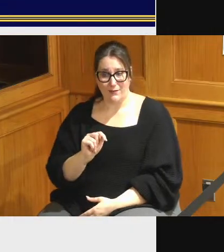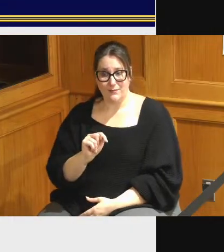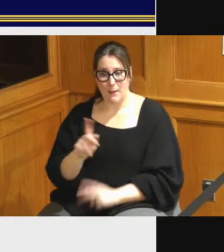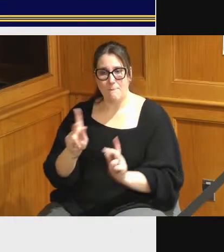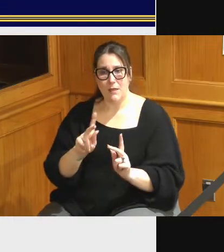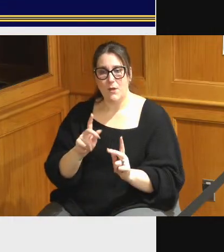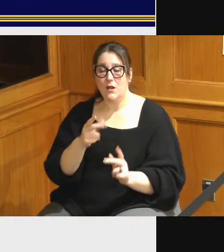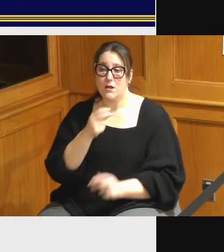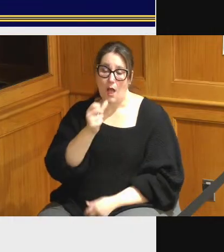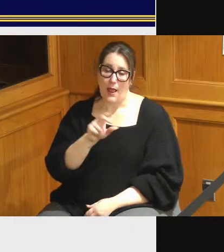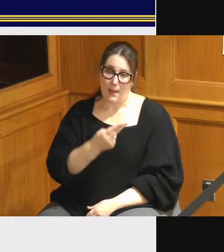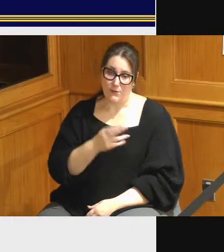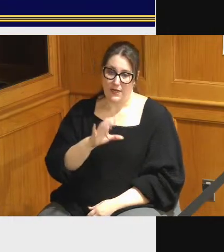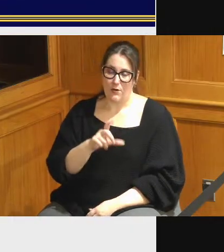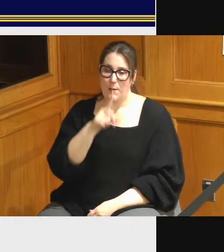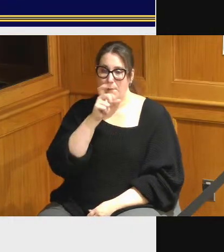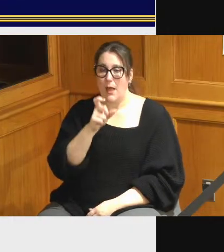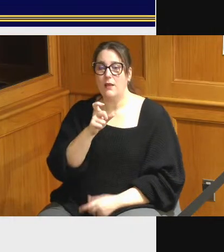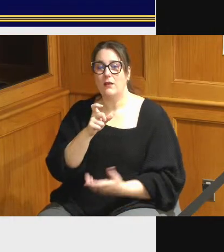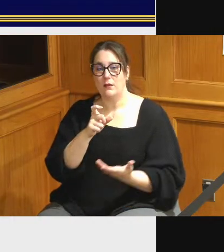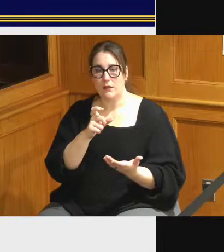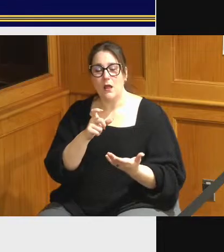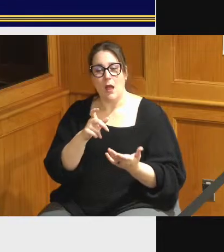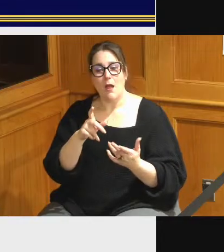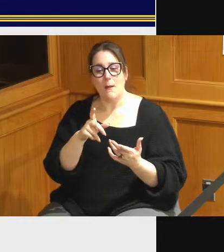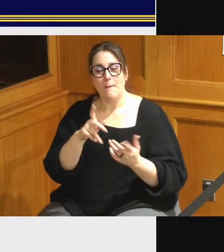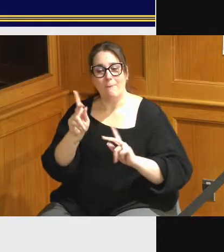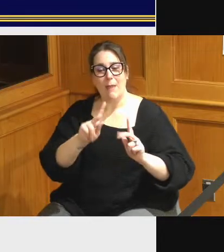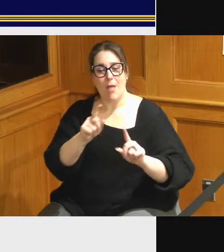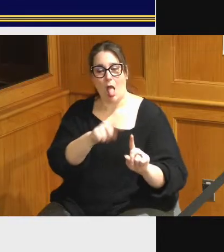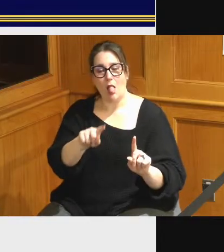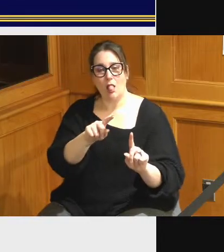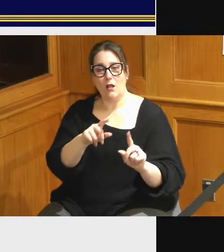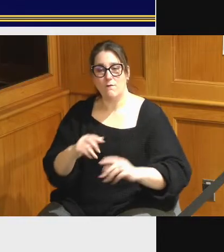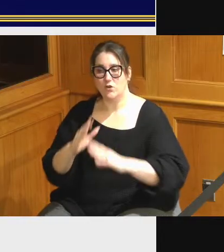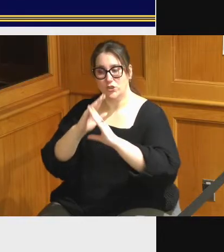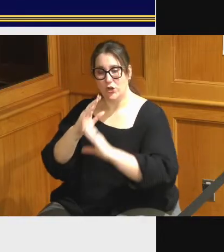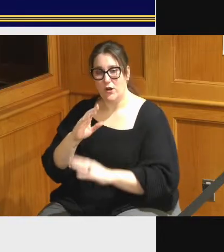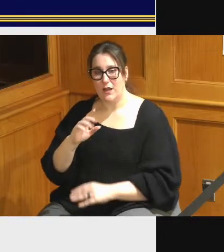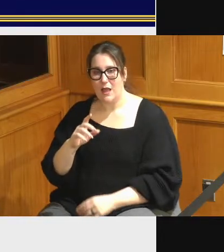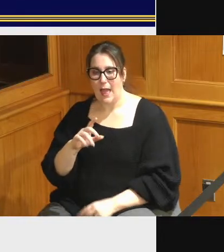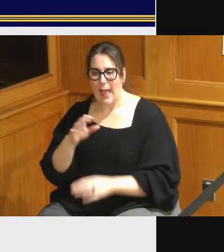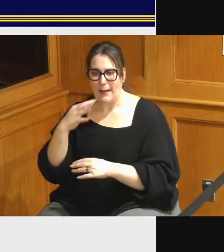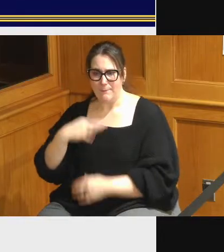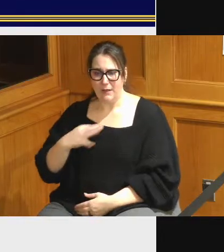isn't. They're paying our officers to present security. And of course, it benefits all of us.